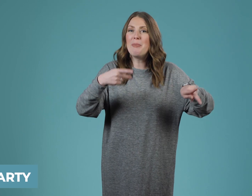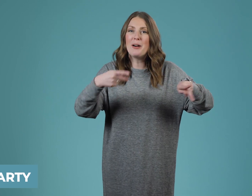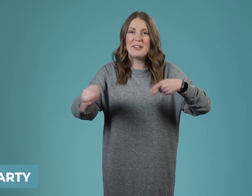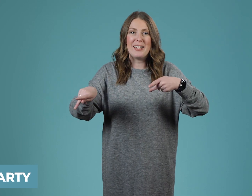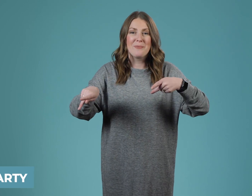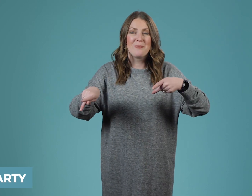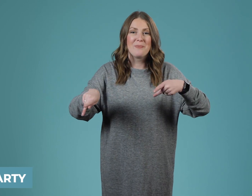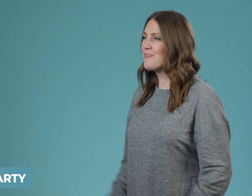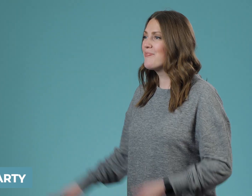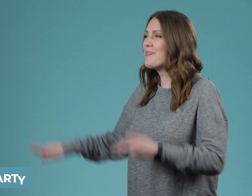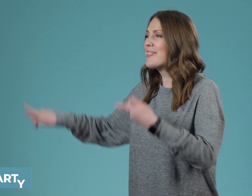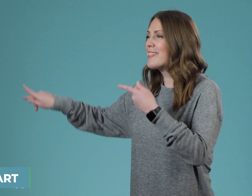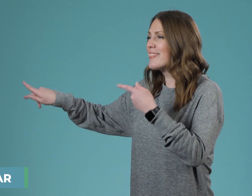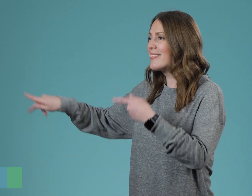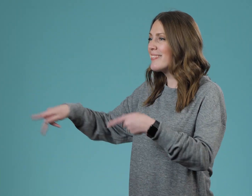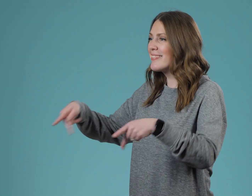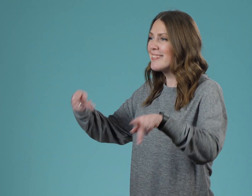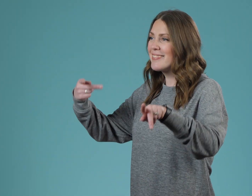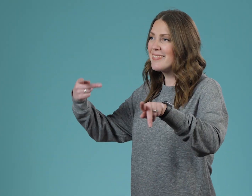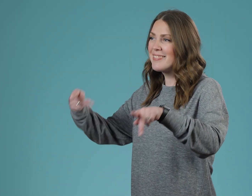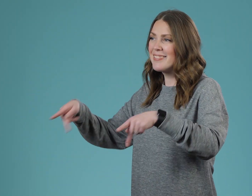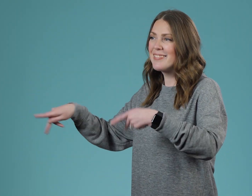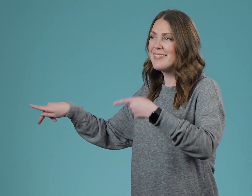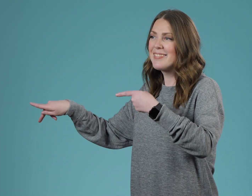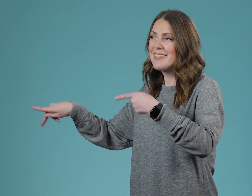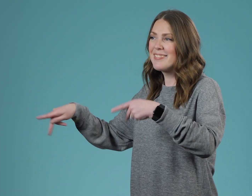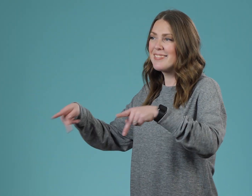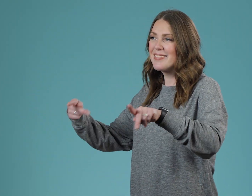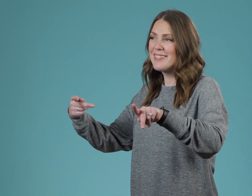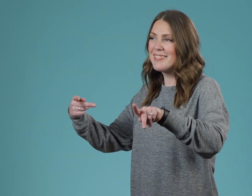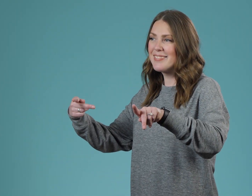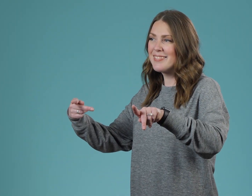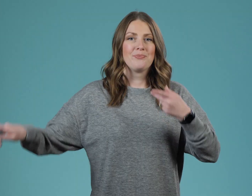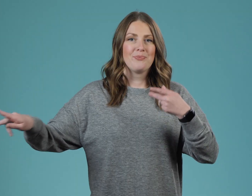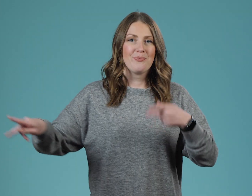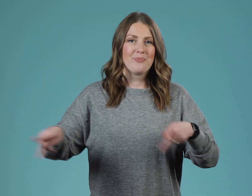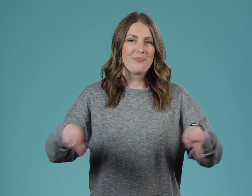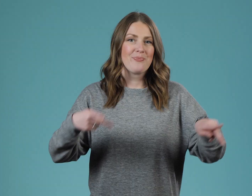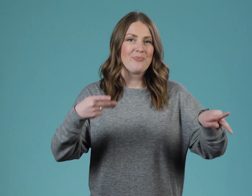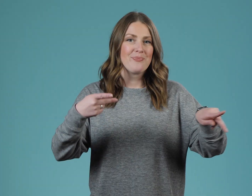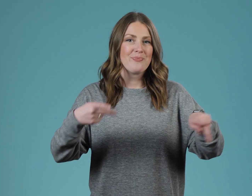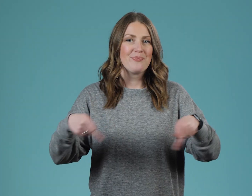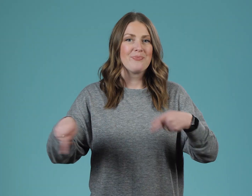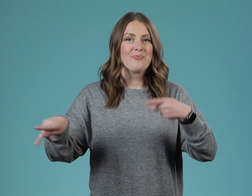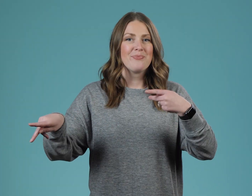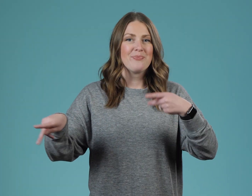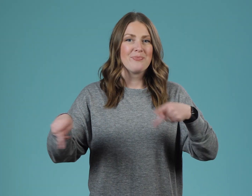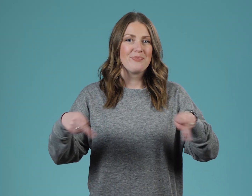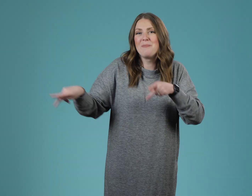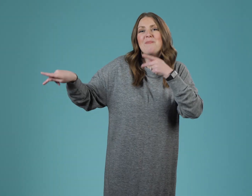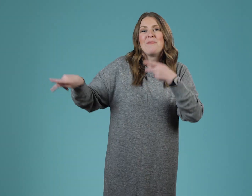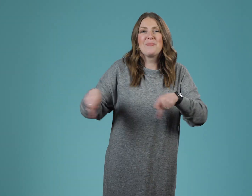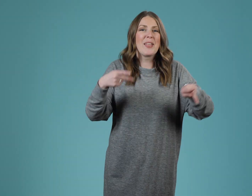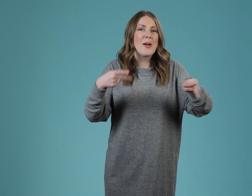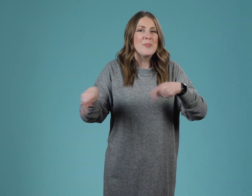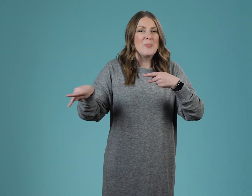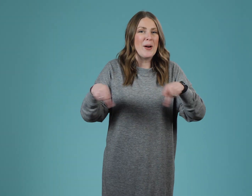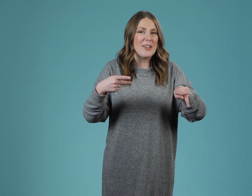party', you have 'P' hands and they're moving back and forth like you're dancing at a party 'party.'